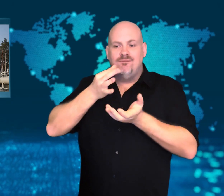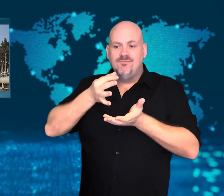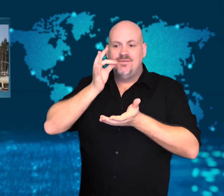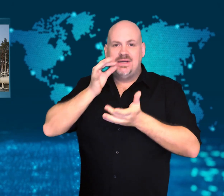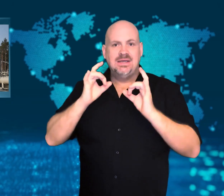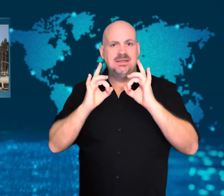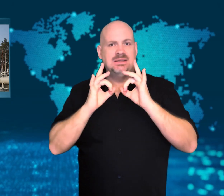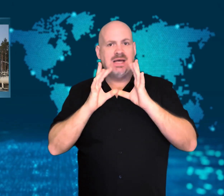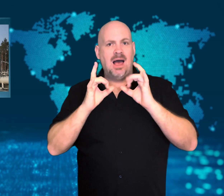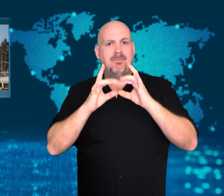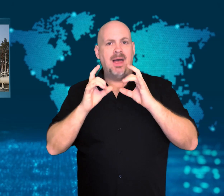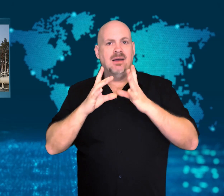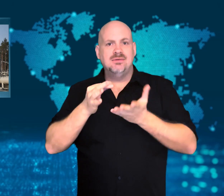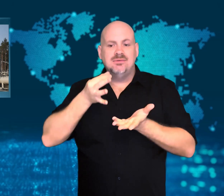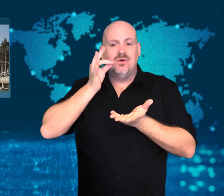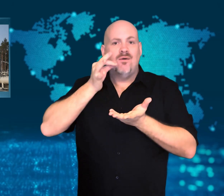As a result,